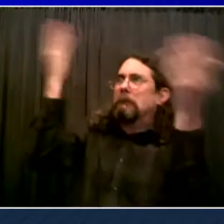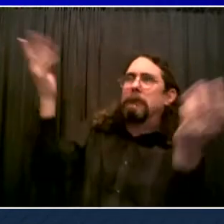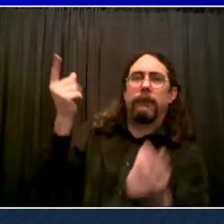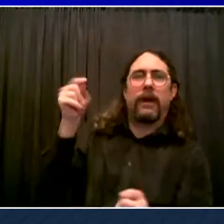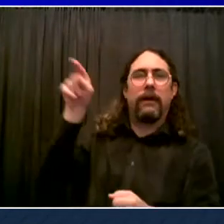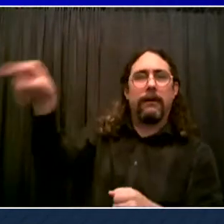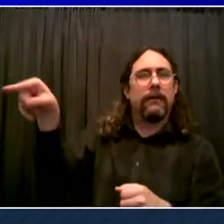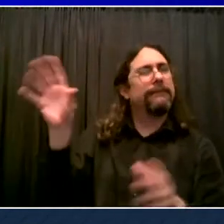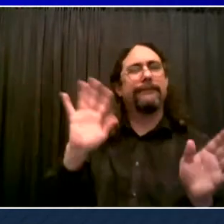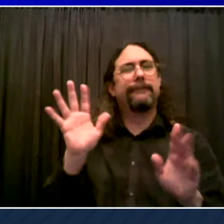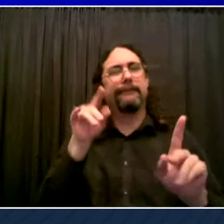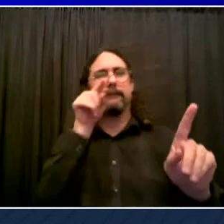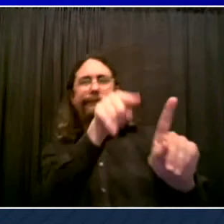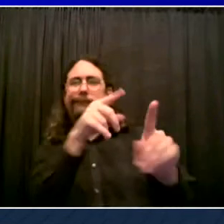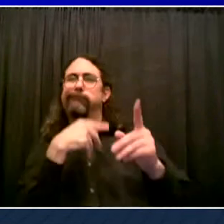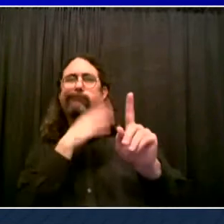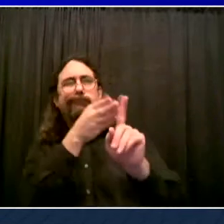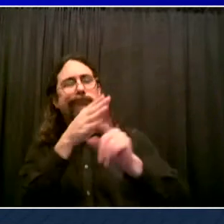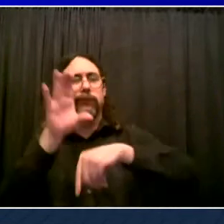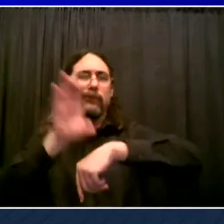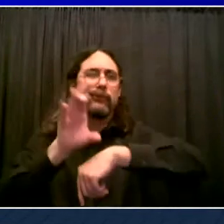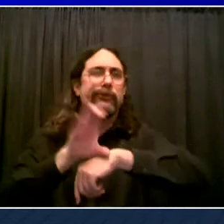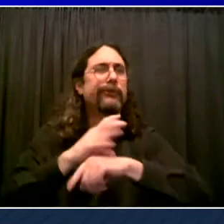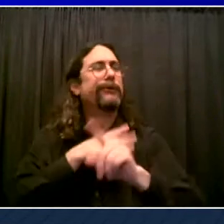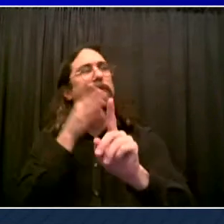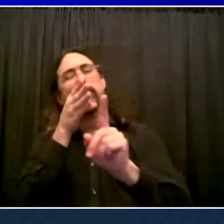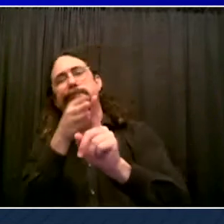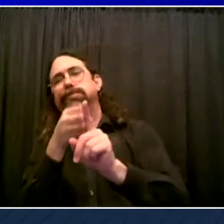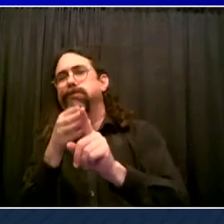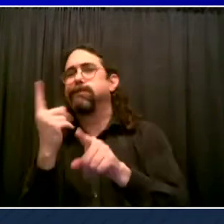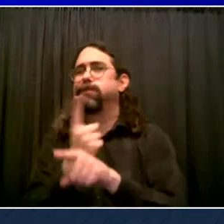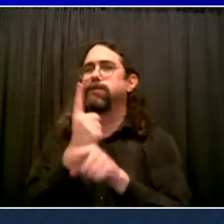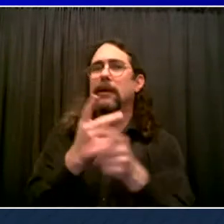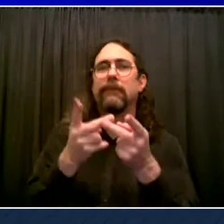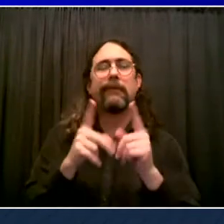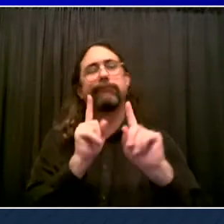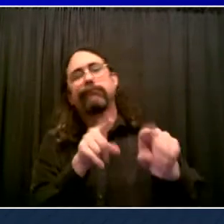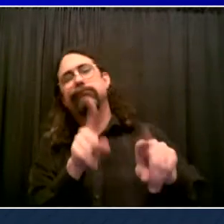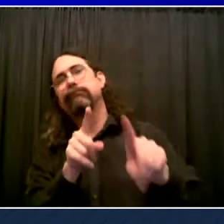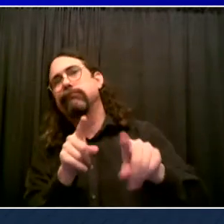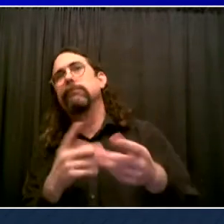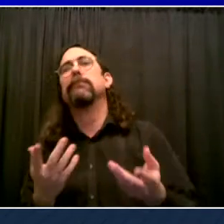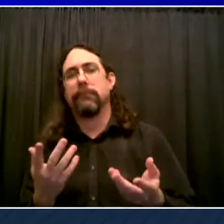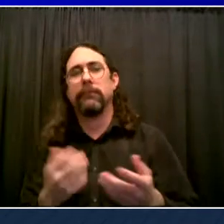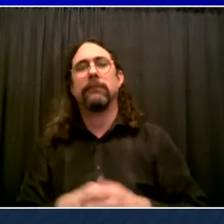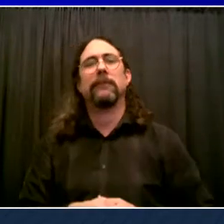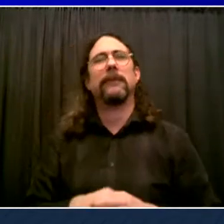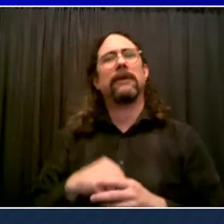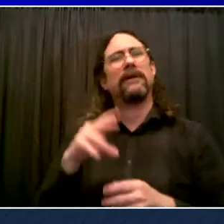LOOKING FORWARD TO THE SSUPPLY. OR ASIAN- AMERICAN COMMUNITIES OF F